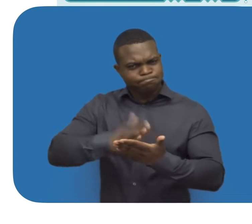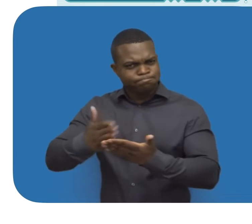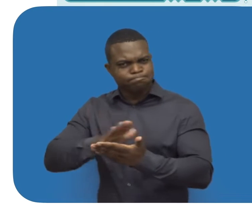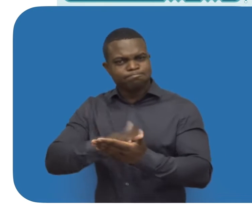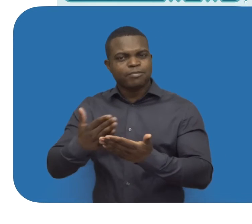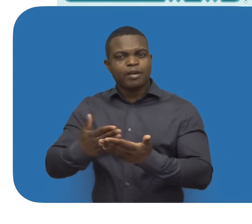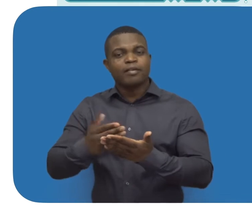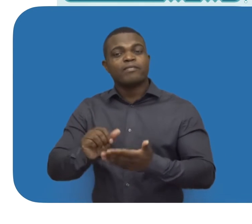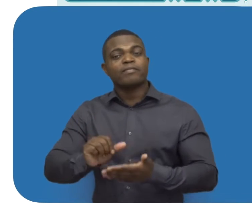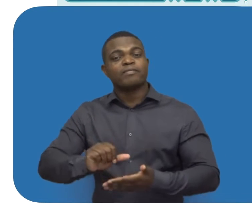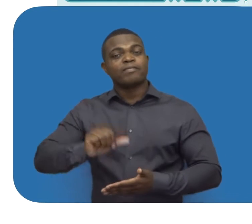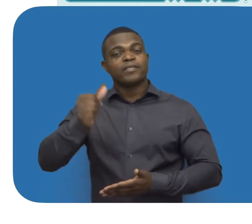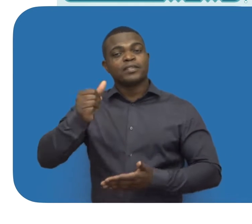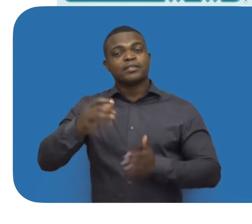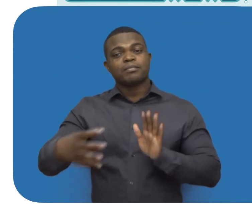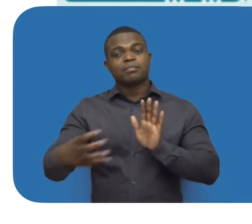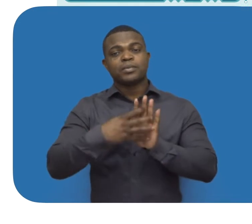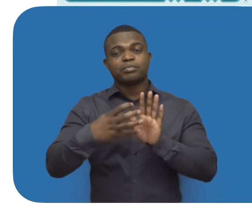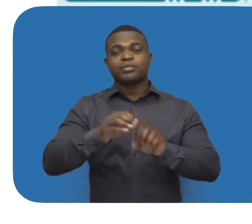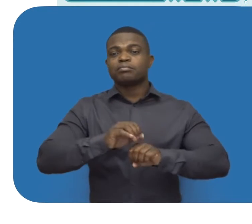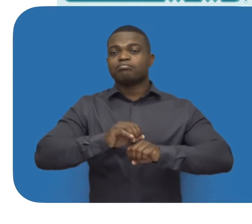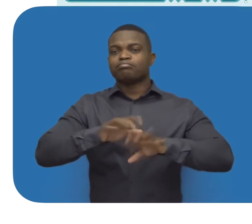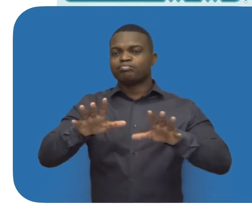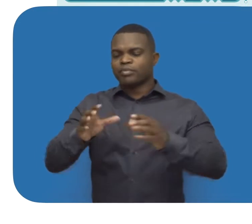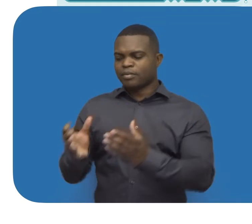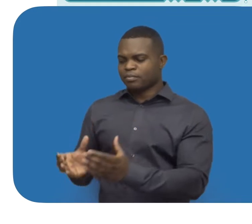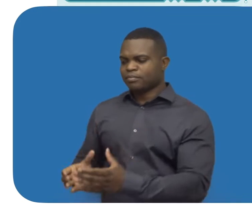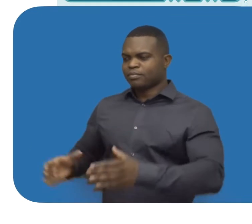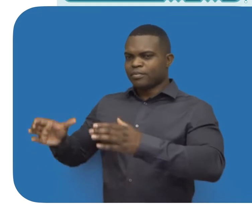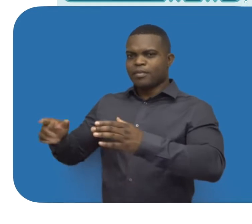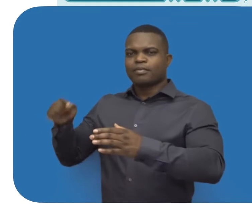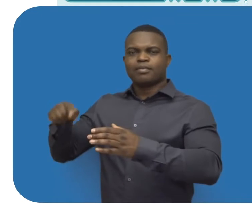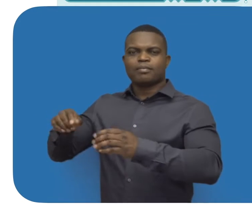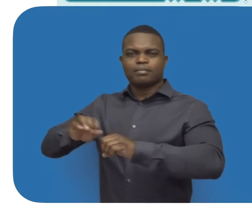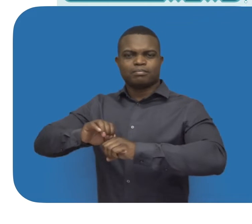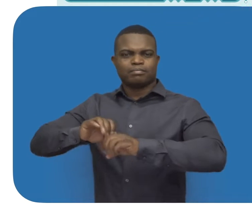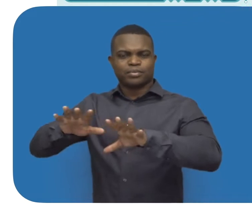the first full release of the public corpus was published in 2018.